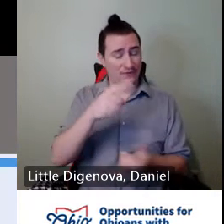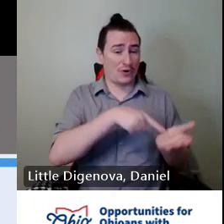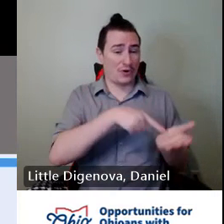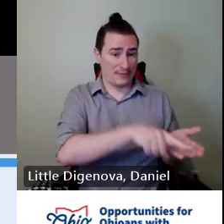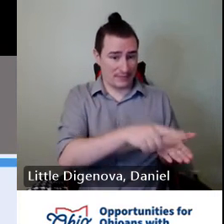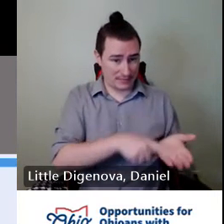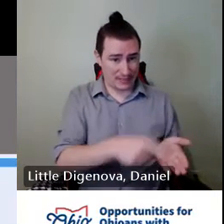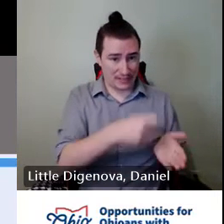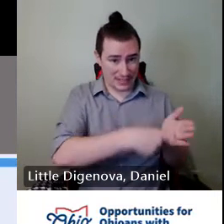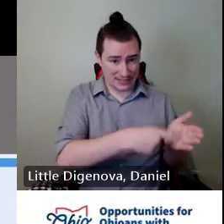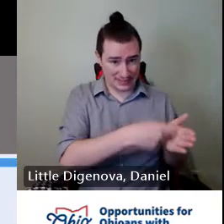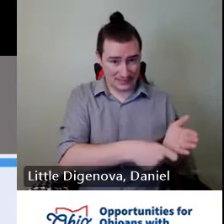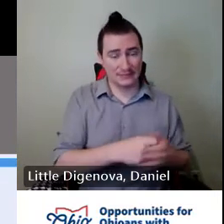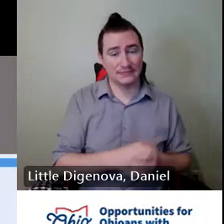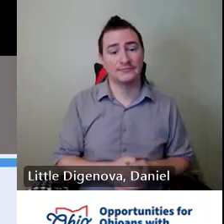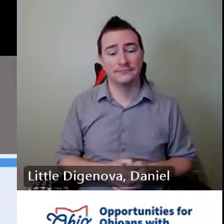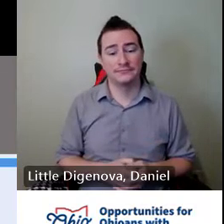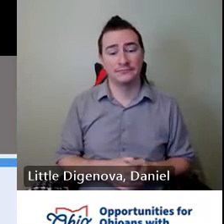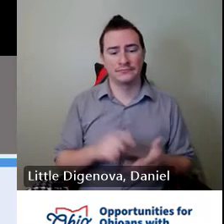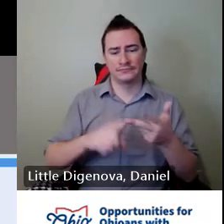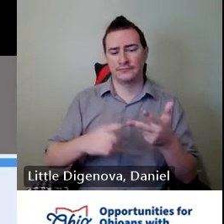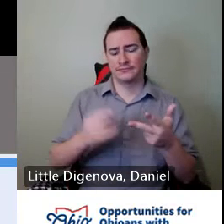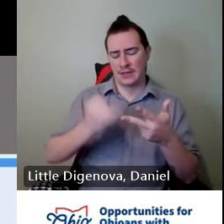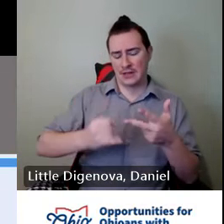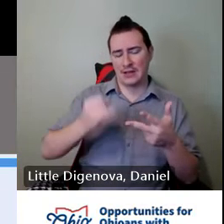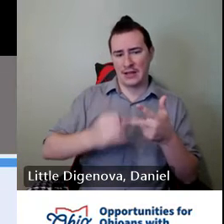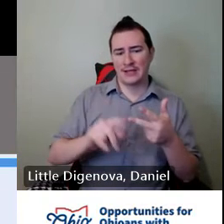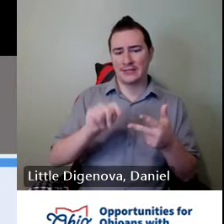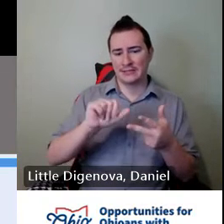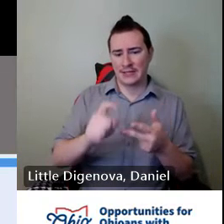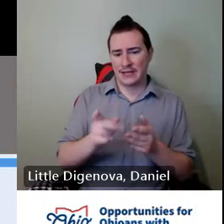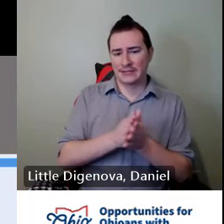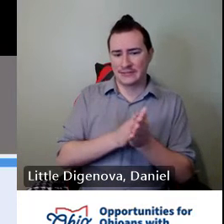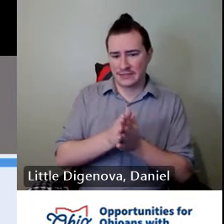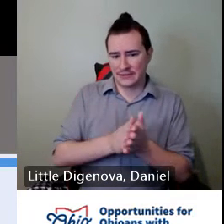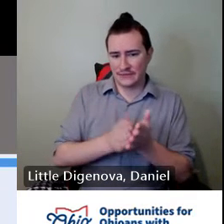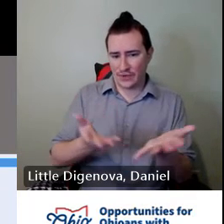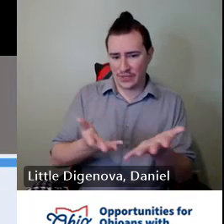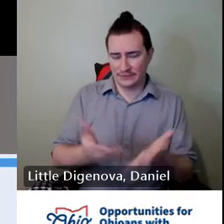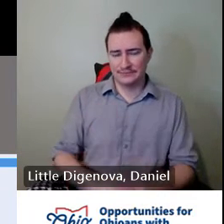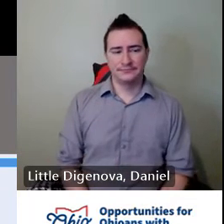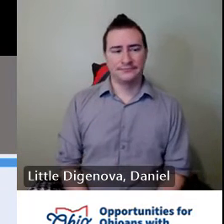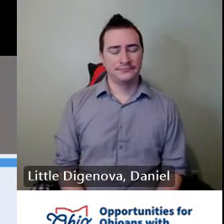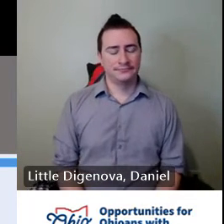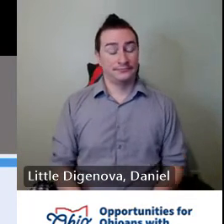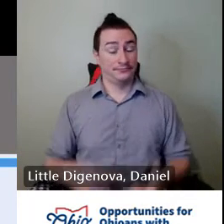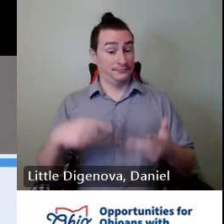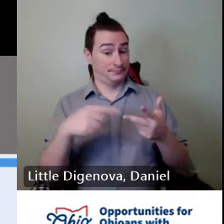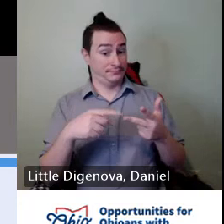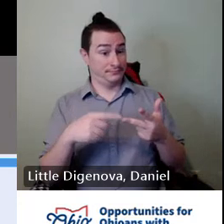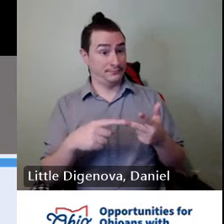Shelly, what's the final tax incentive we have to share? Shelly: The third incentive is the Work Opportunity Tax Credit.